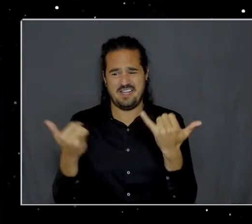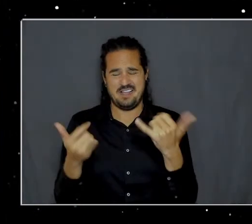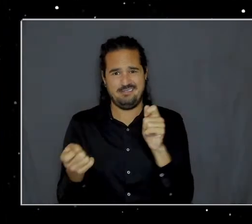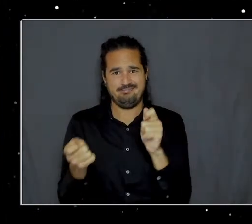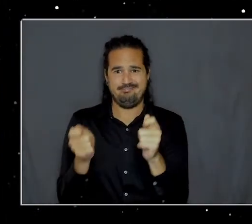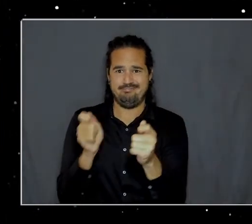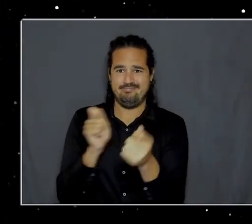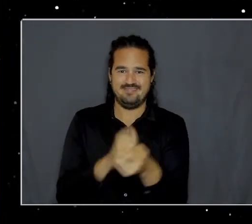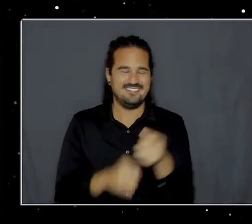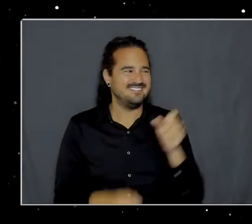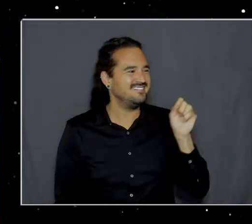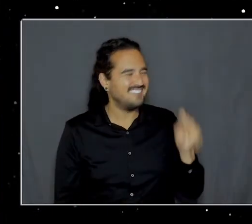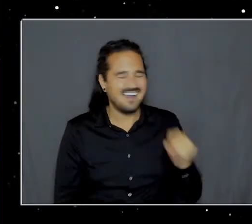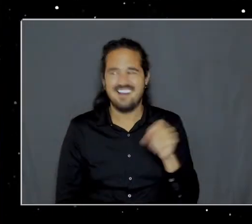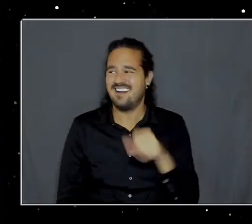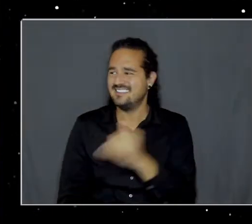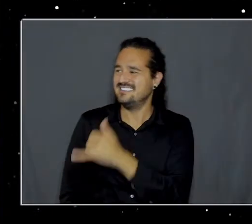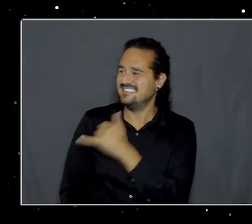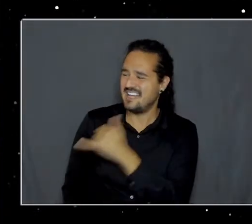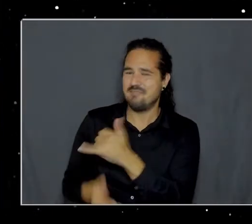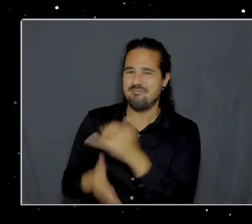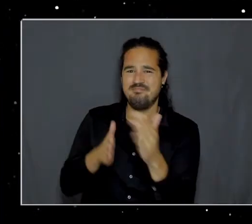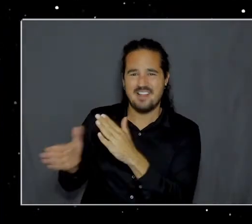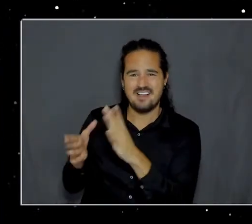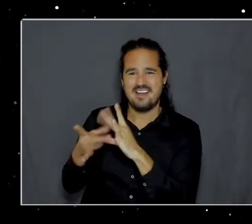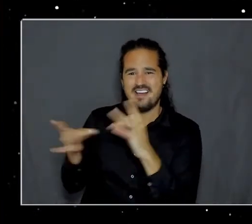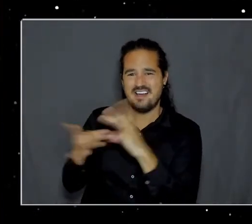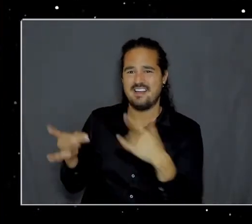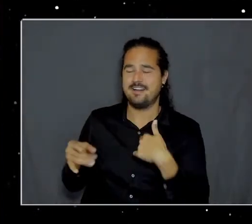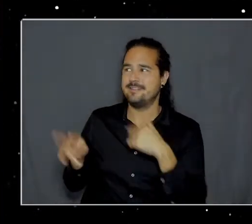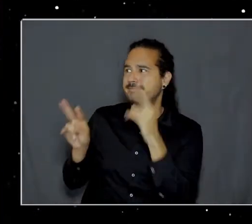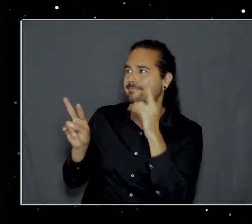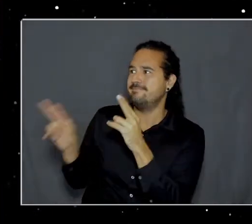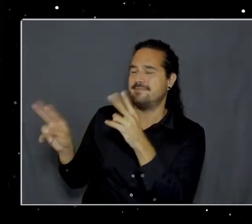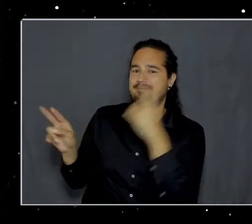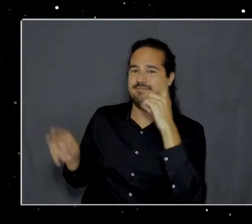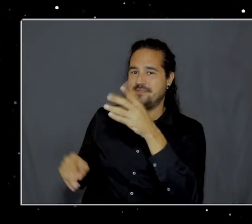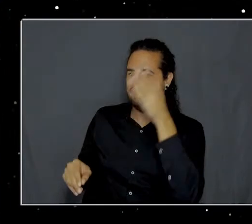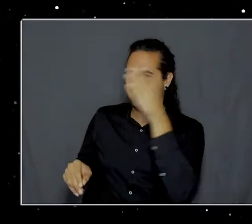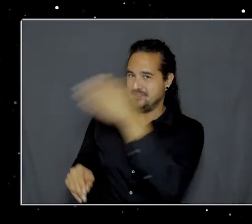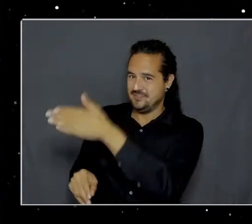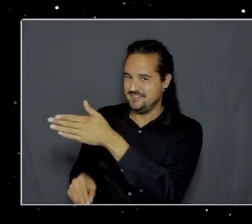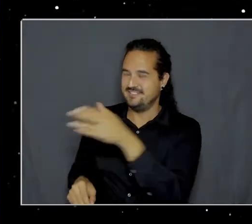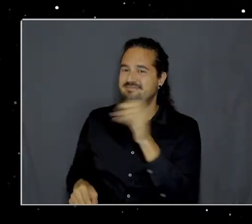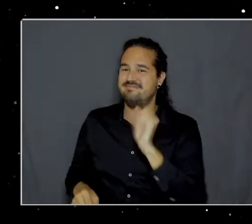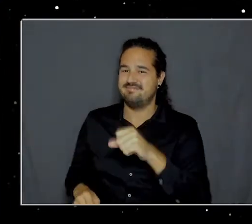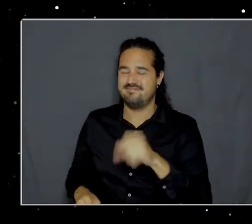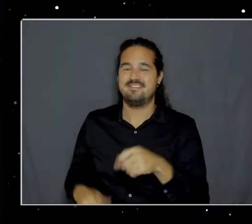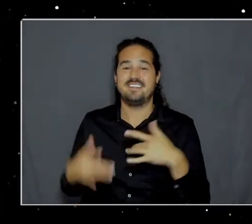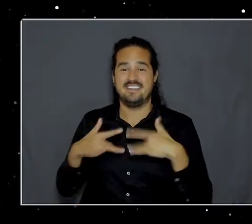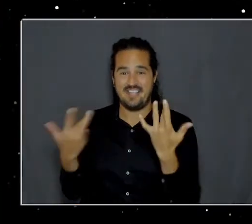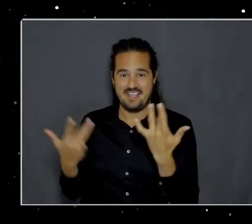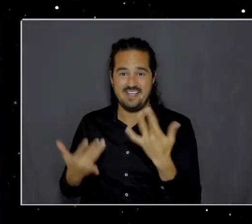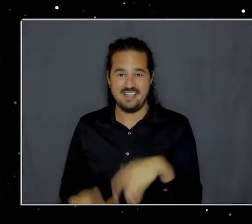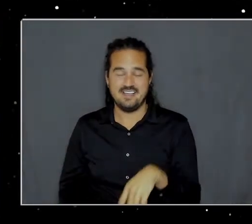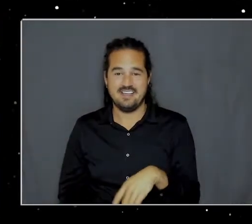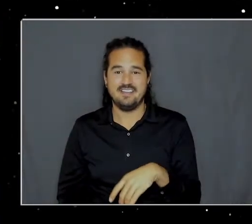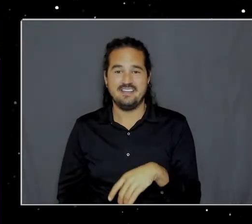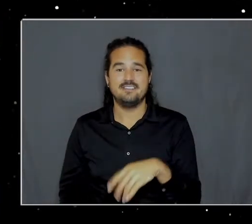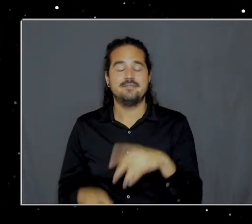FORWARD TO TOMORROW DESPITE THE CHANGES. THAT'S IT. THAT'S EXACTLY WHAT I WAS GOING TO SAY. YEAH. IT ACTUALLY MAKES ME EXCITED FOR